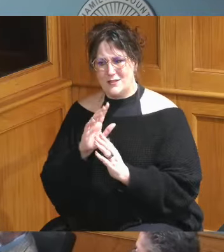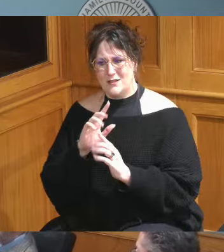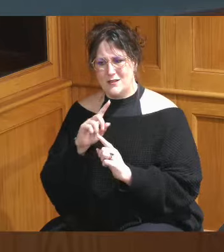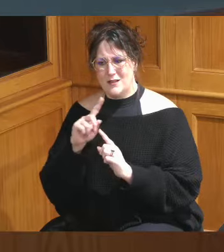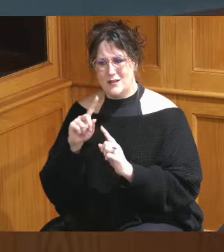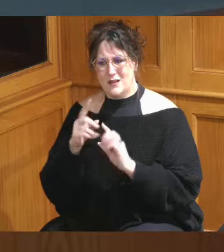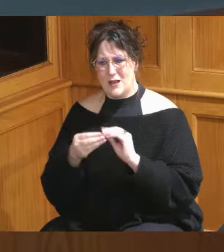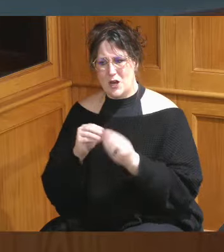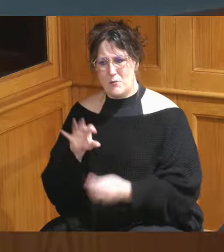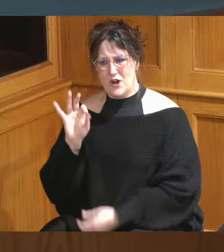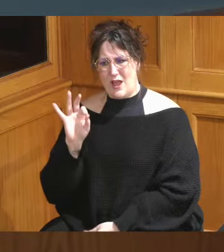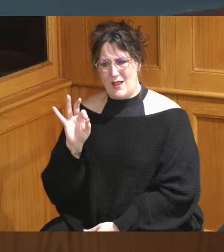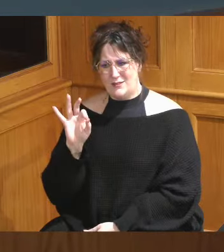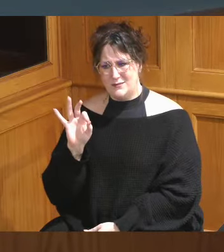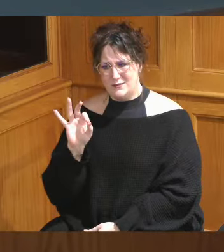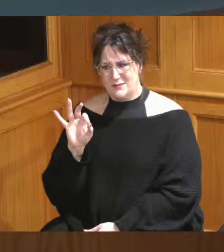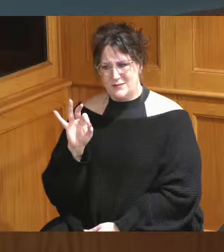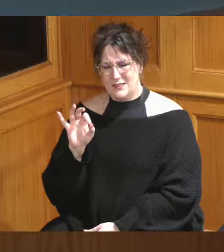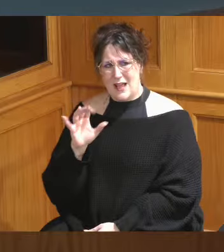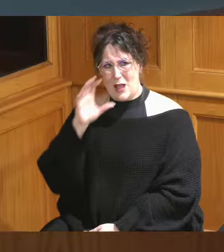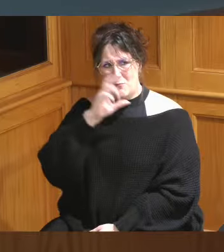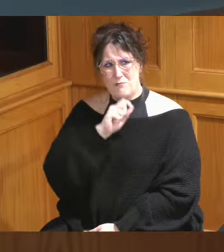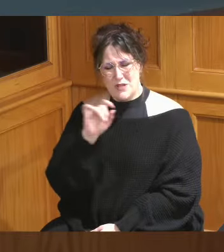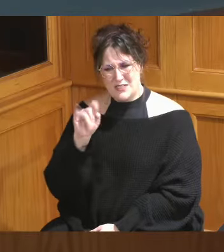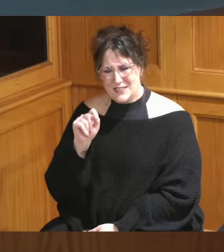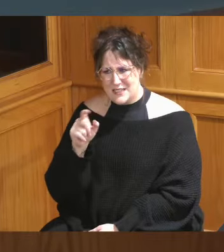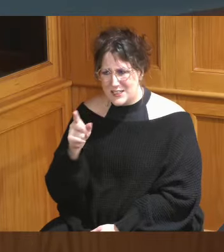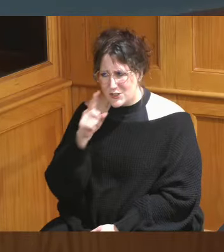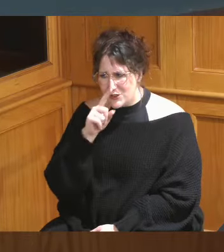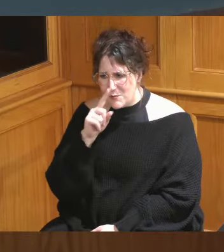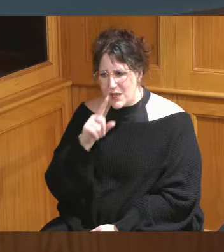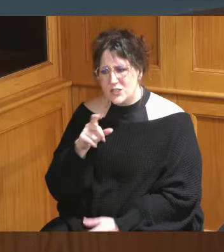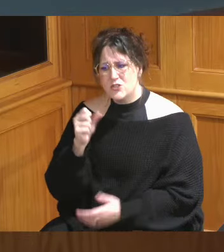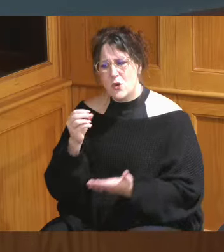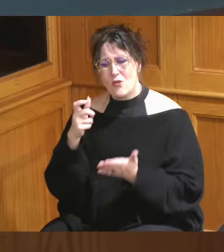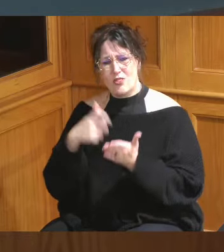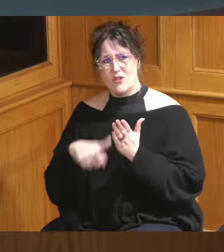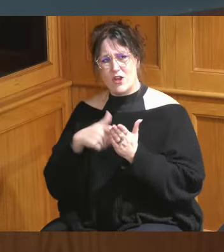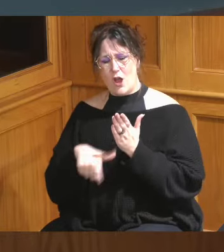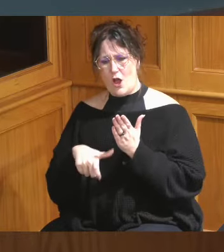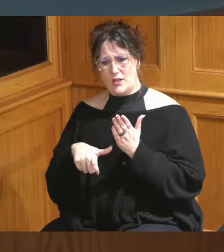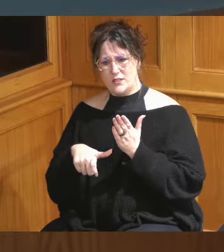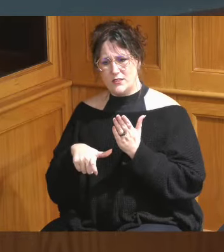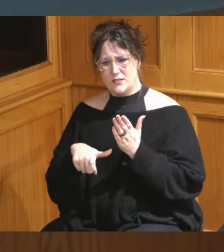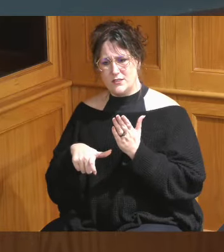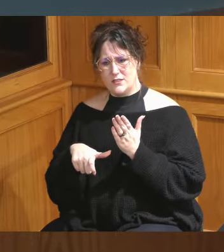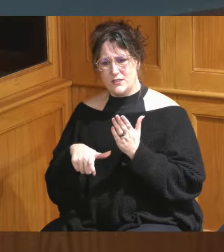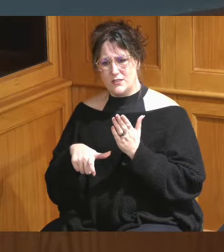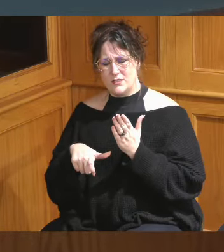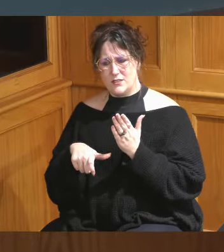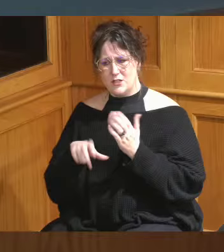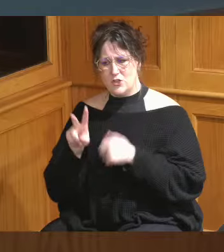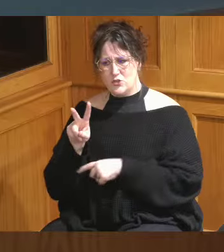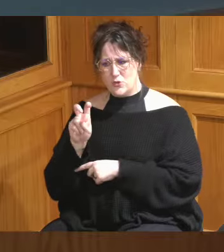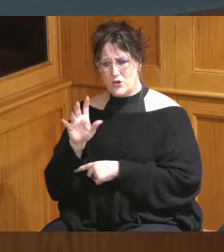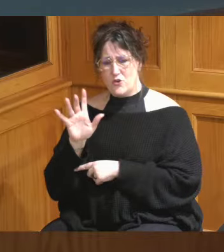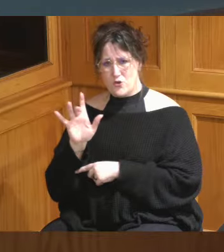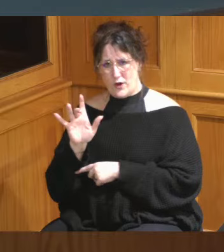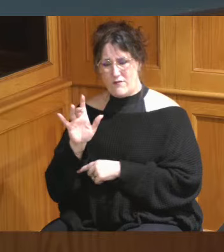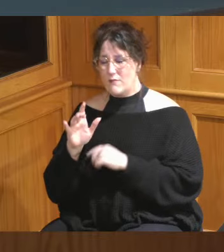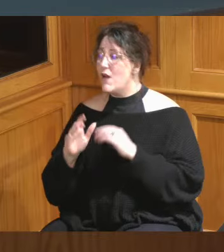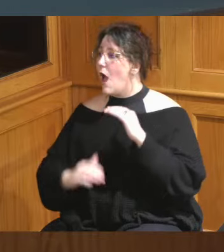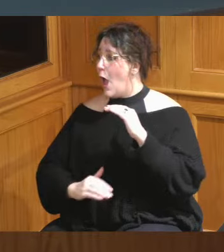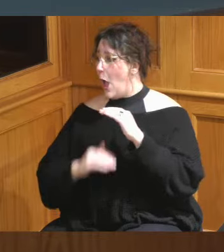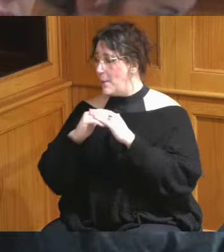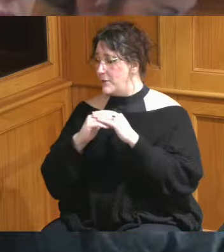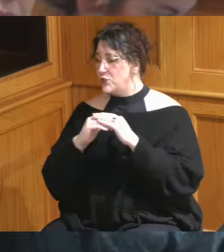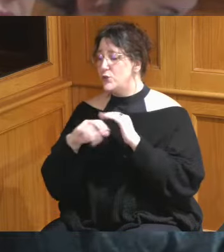you say I missed that one. and and so the cost to the utility is the 225 up to 225. It will